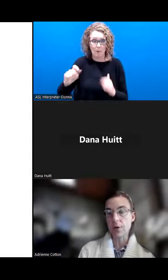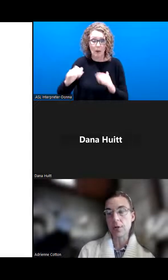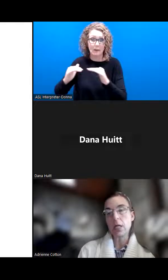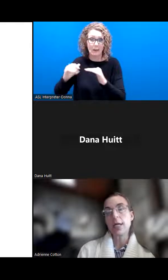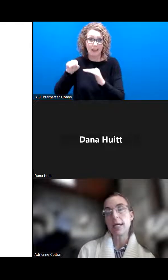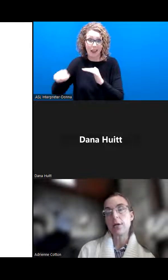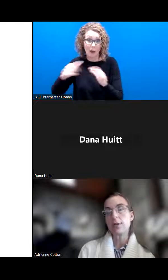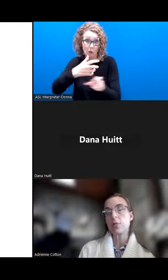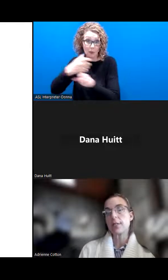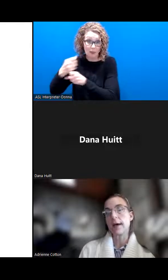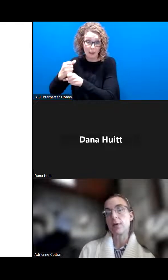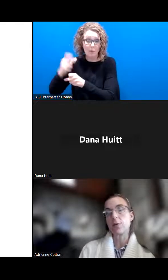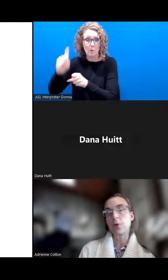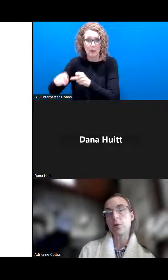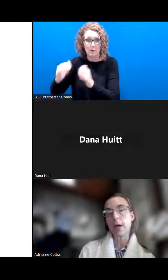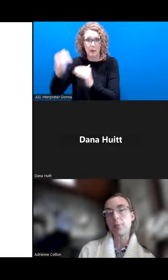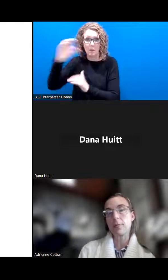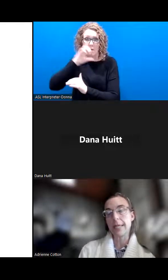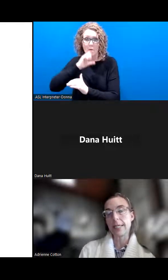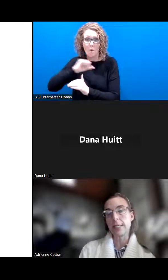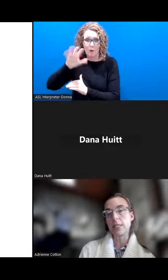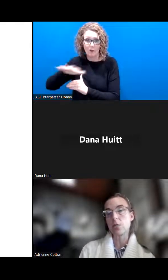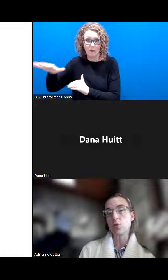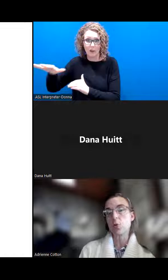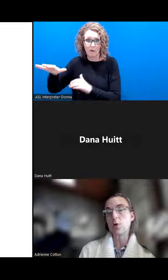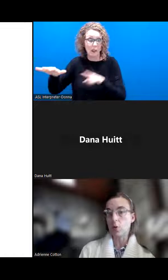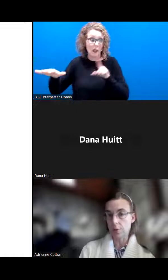remember that taking care of yourself means that you will be there and be able to take care